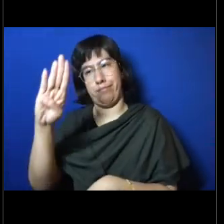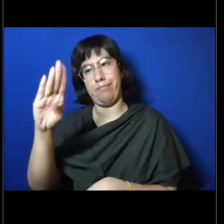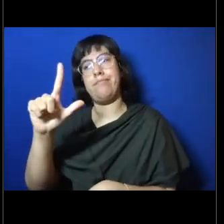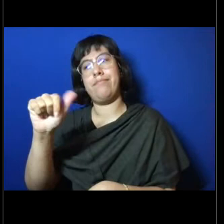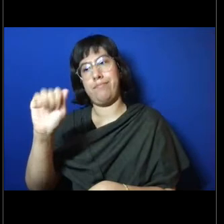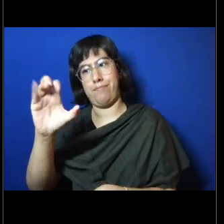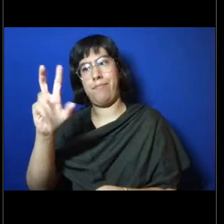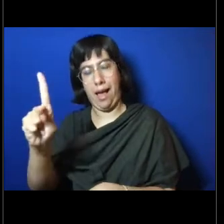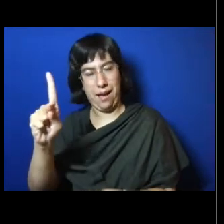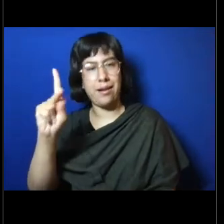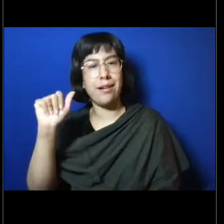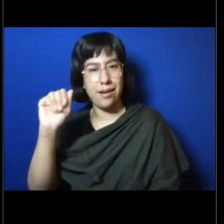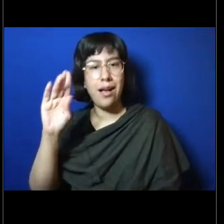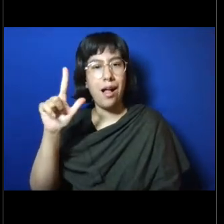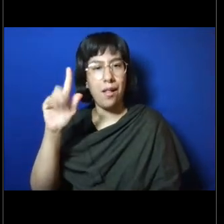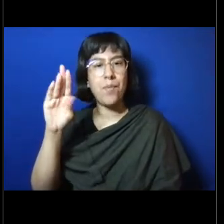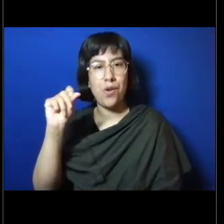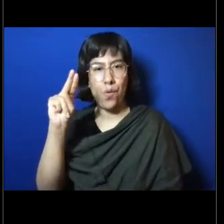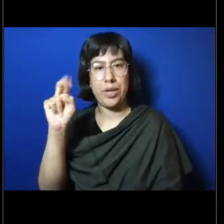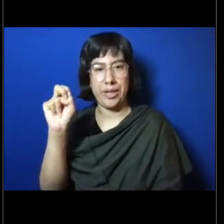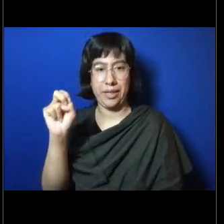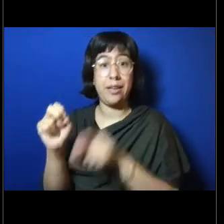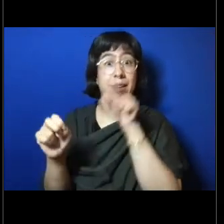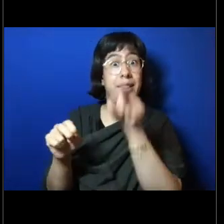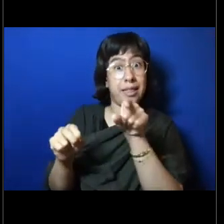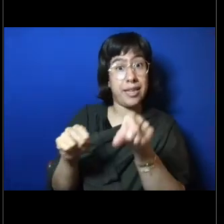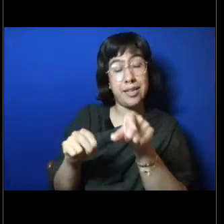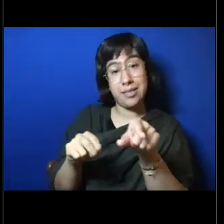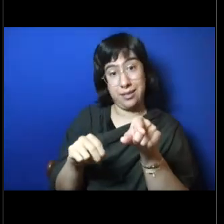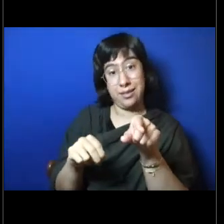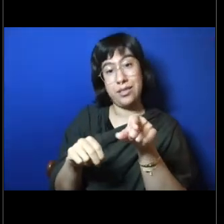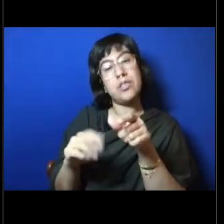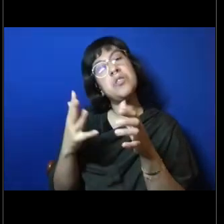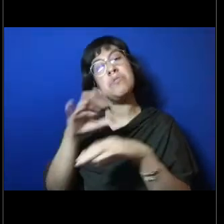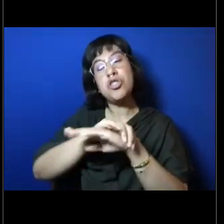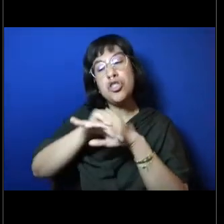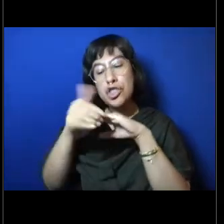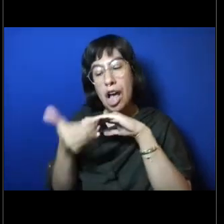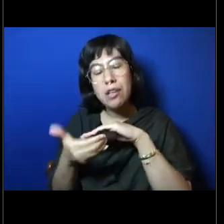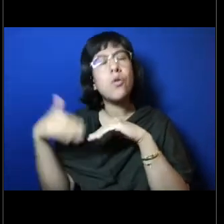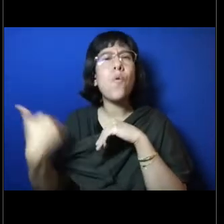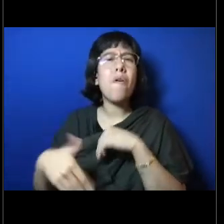a lot easier to get. These abalone shells are roughly 5,000 years old.